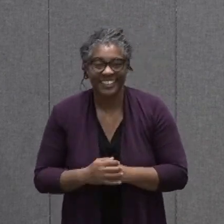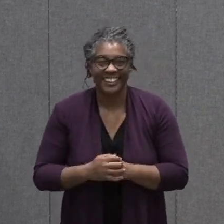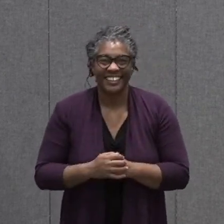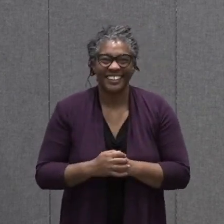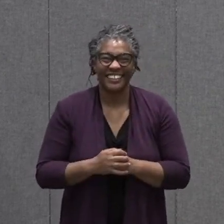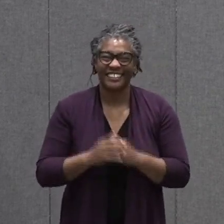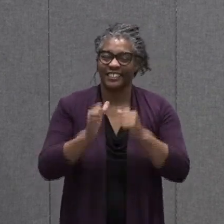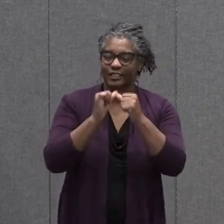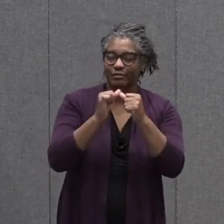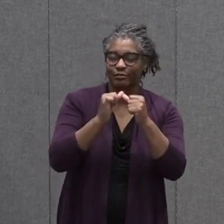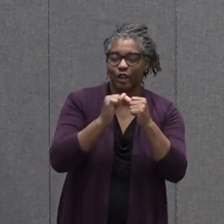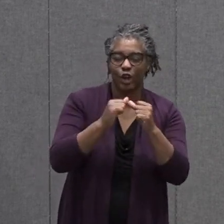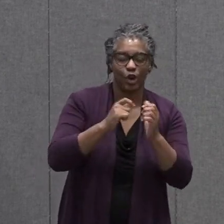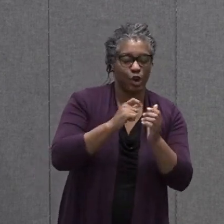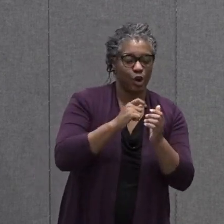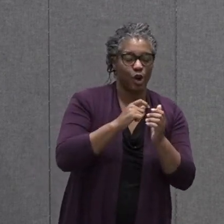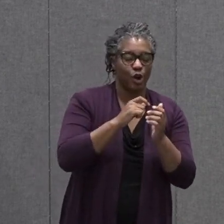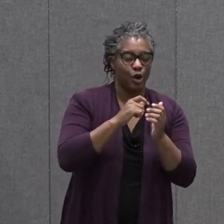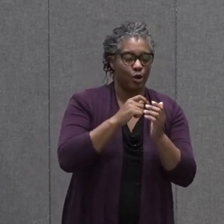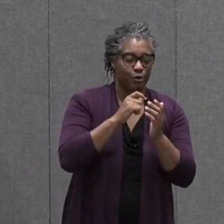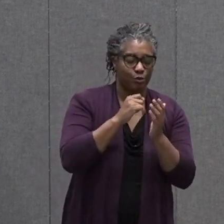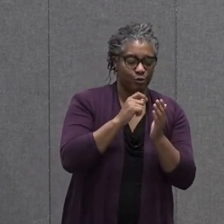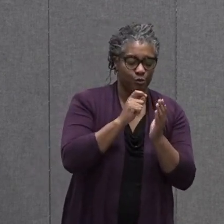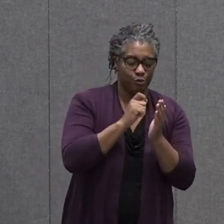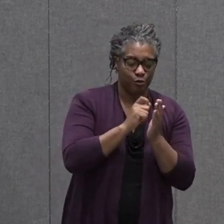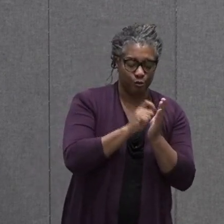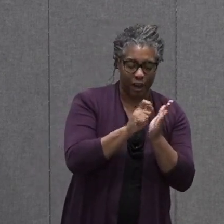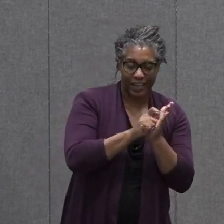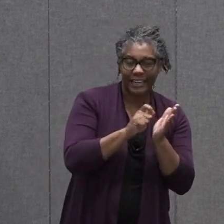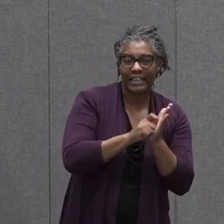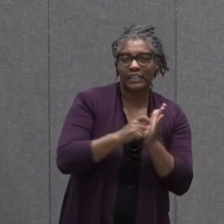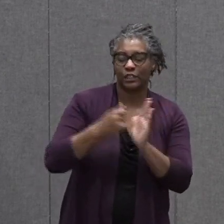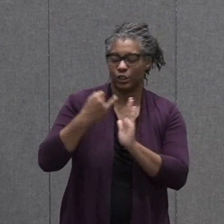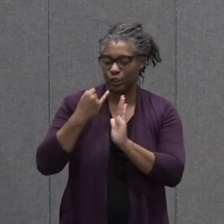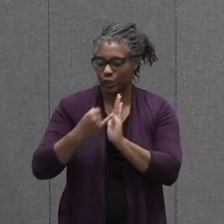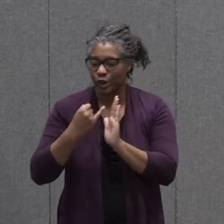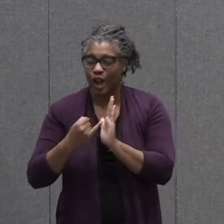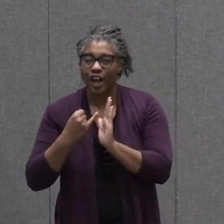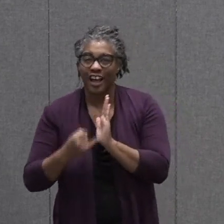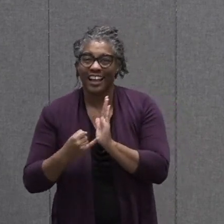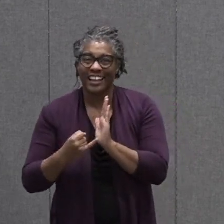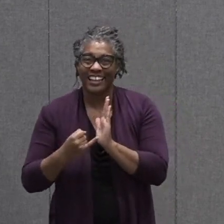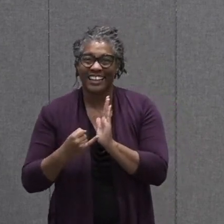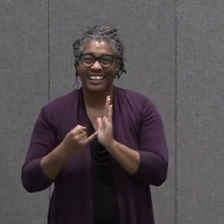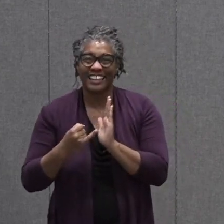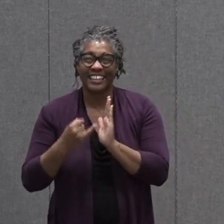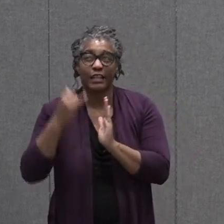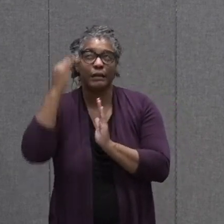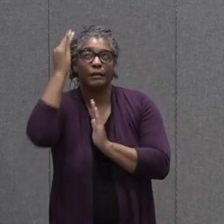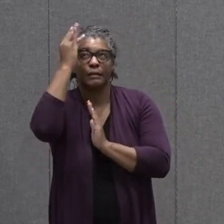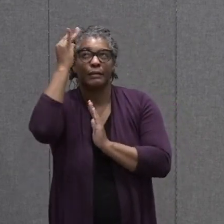and keep it thinking about things that make you chuckle down in your stomach. Hopefully you enjoyed my book today,